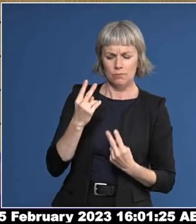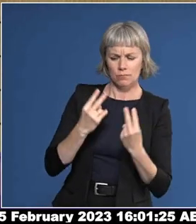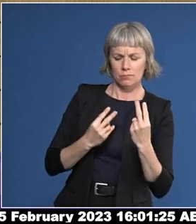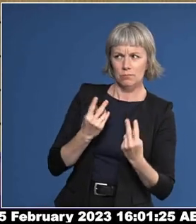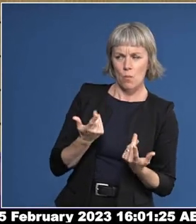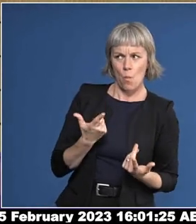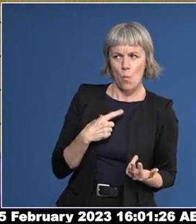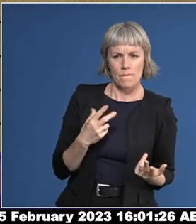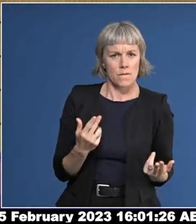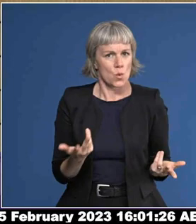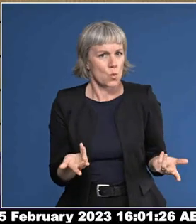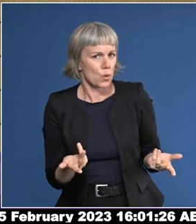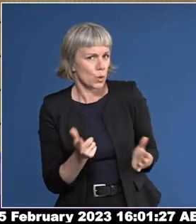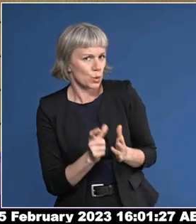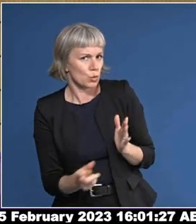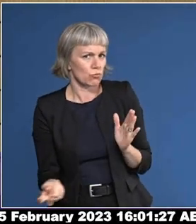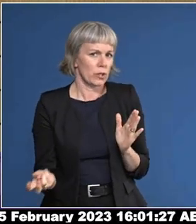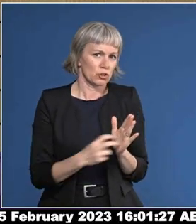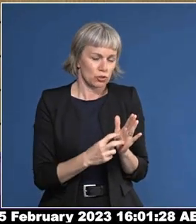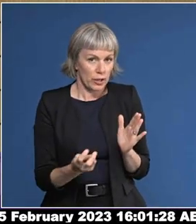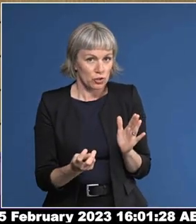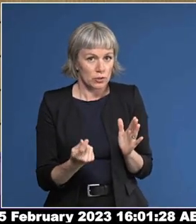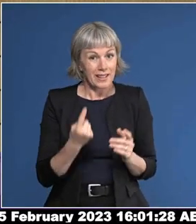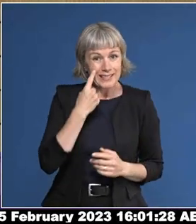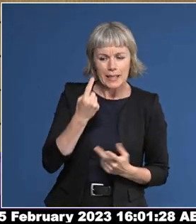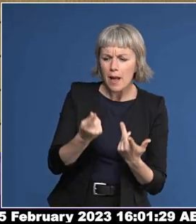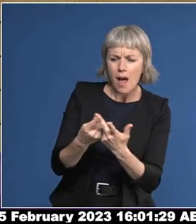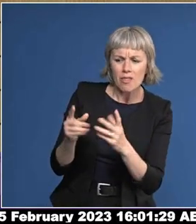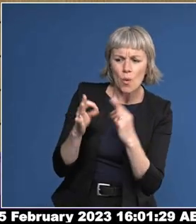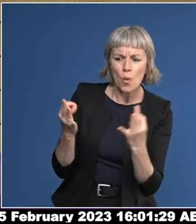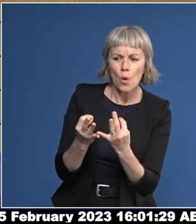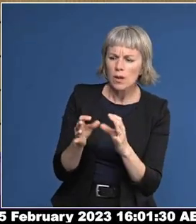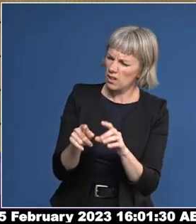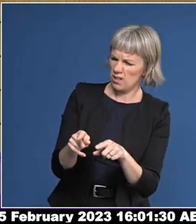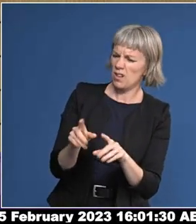being registered, and so what is the need for them to take on that registration,